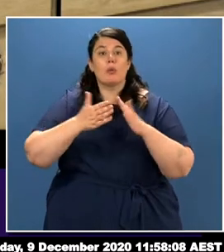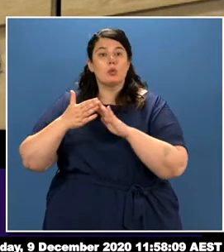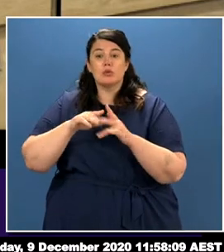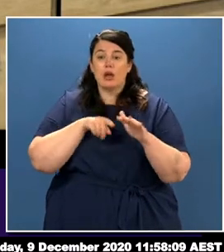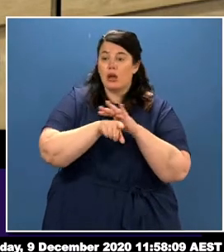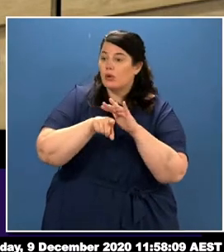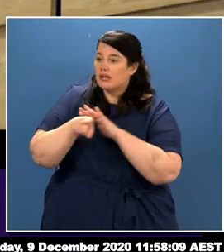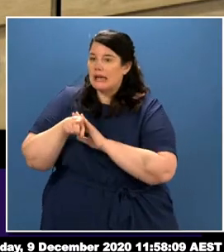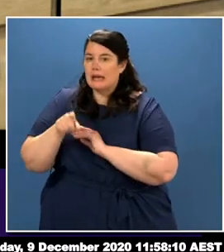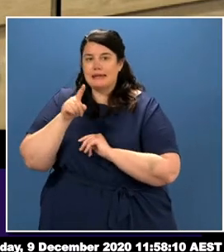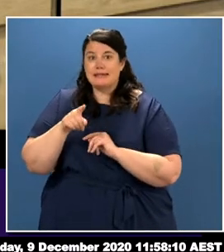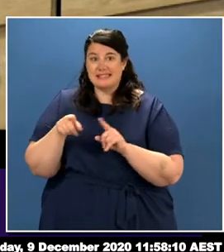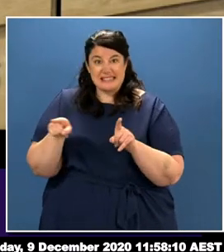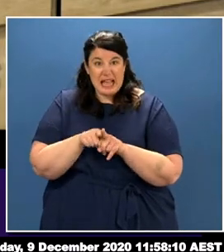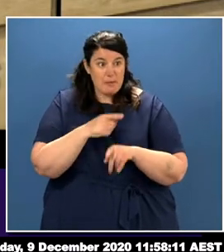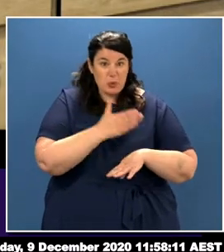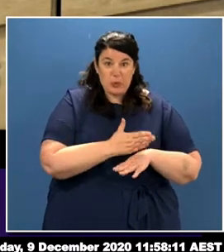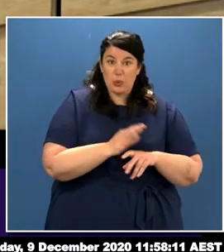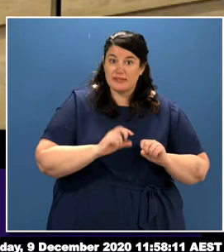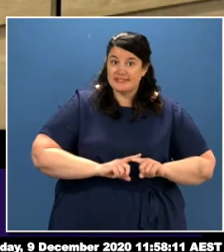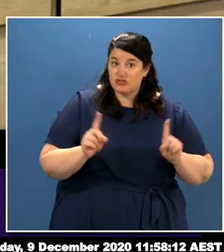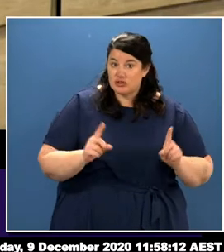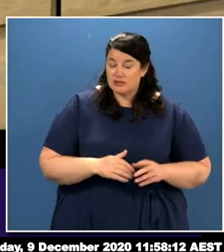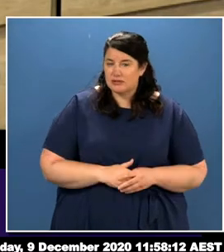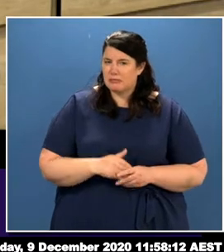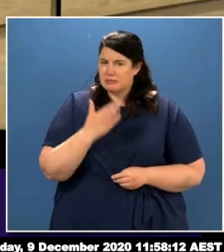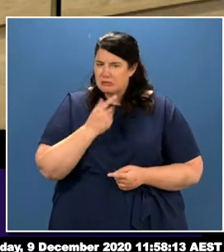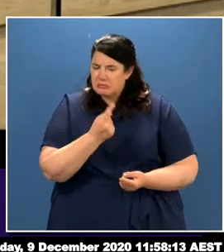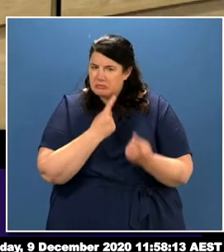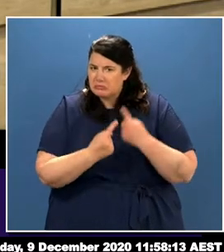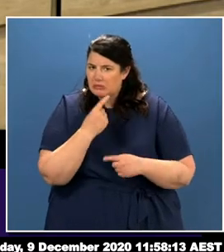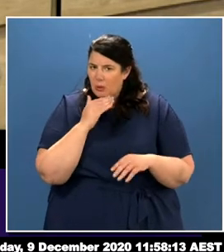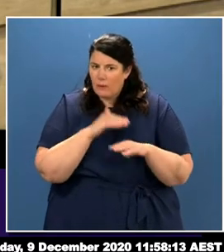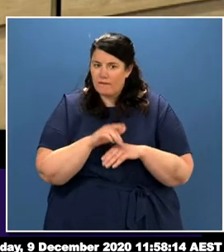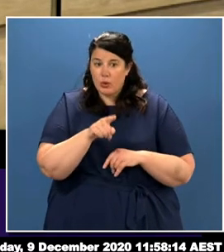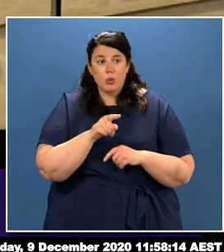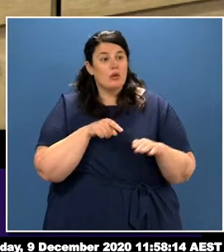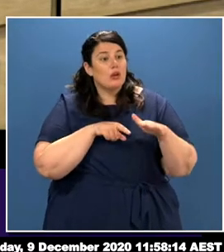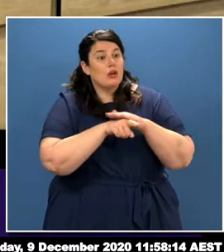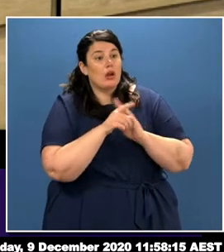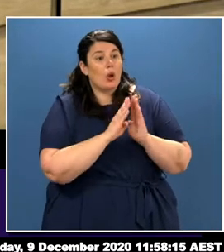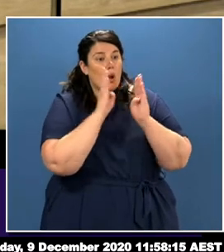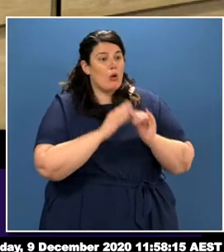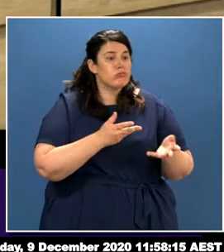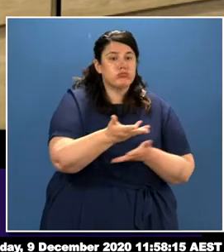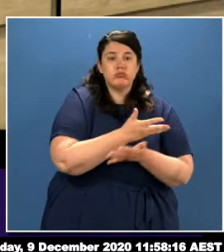That's correct. Can you tell me a little bit about your experiences interacting in the broader community?